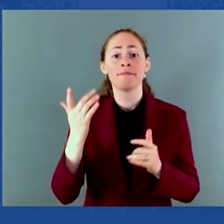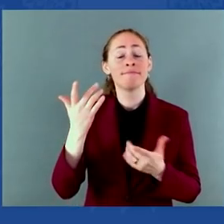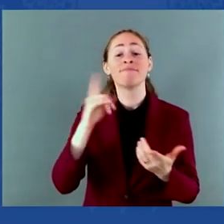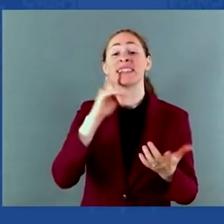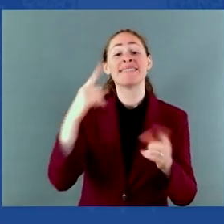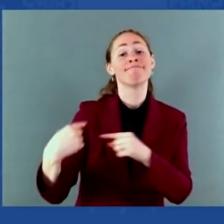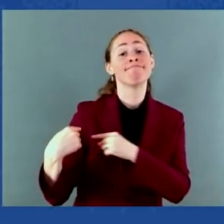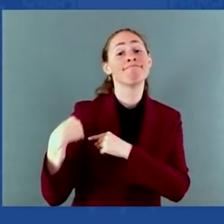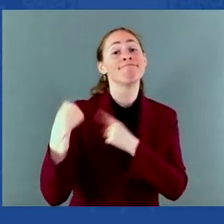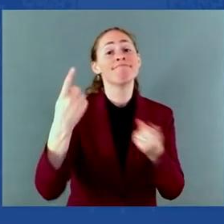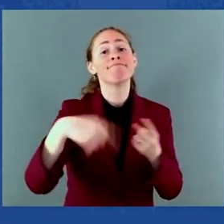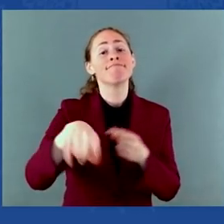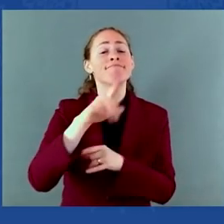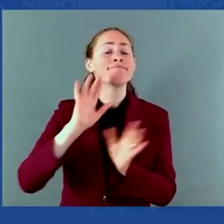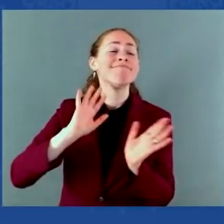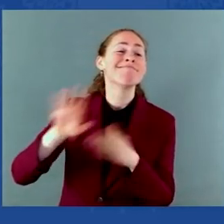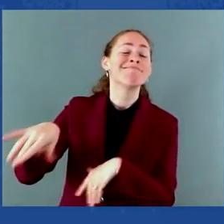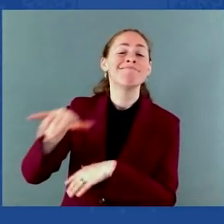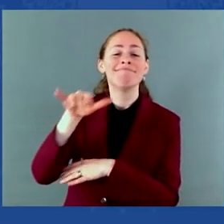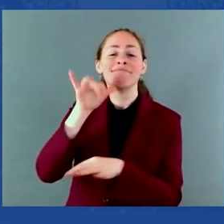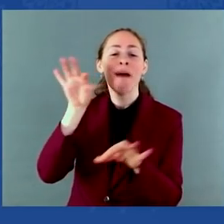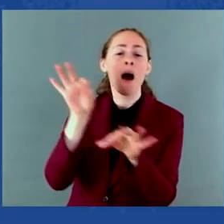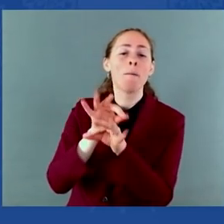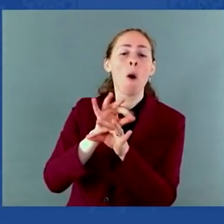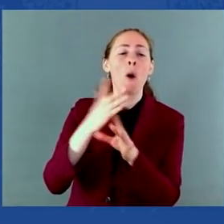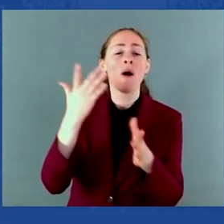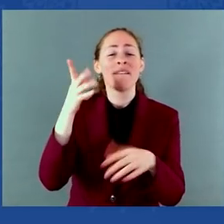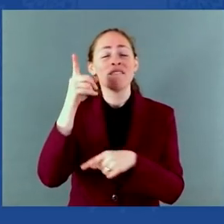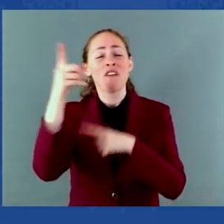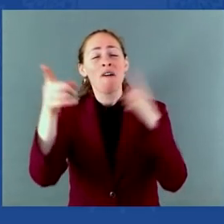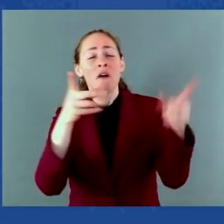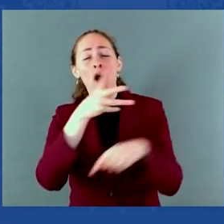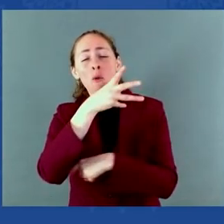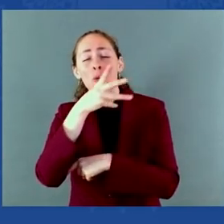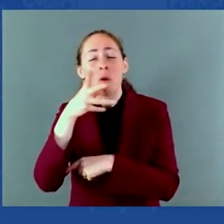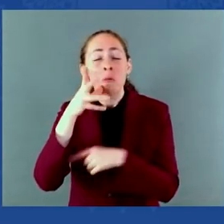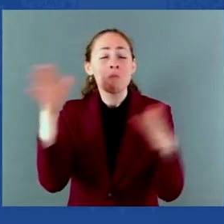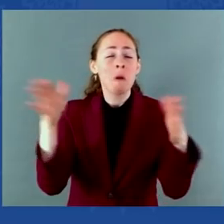farmers and small businesses -- like in my state of Delaware. Not only about 700 --